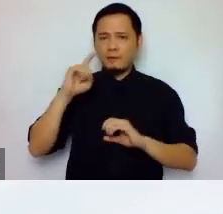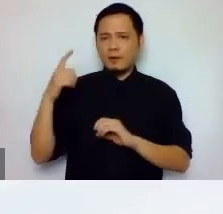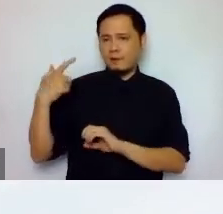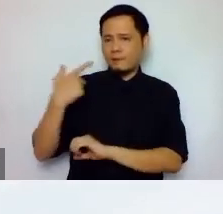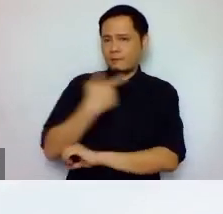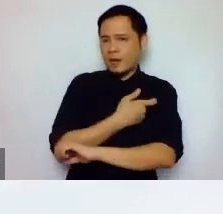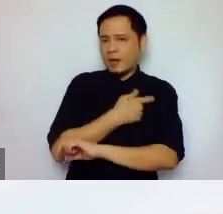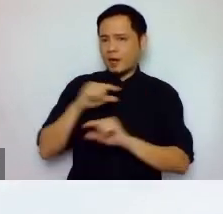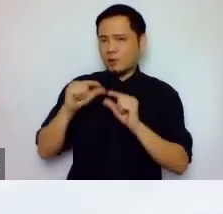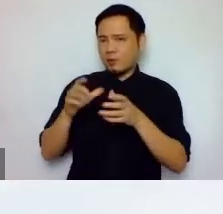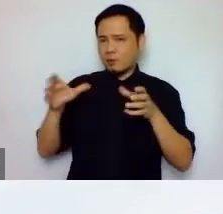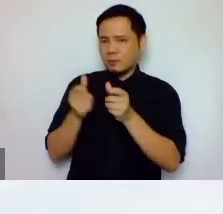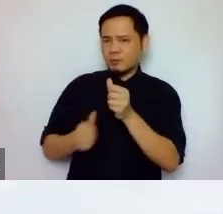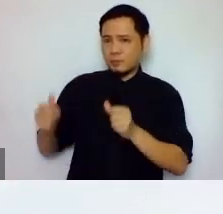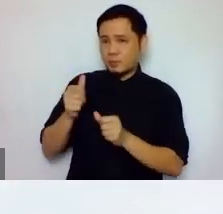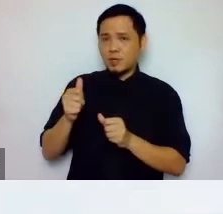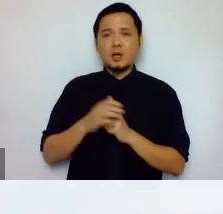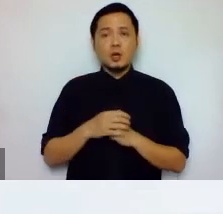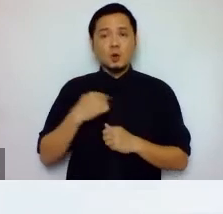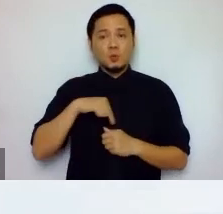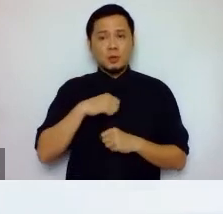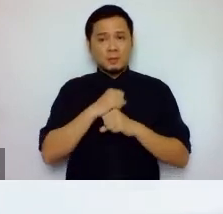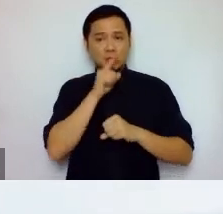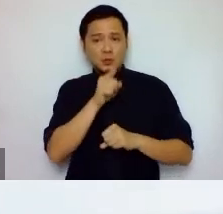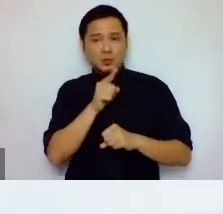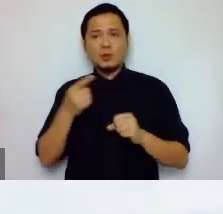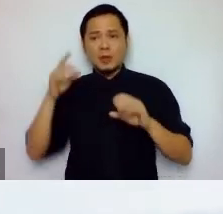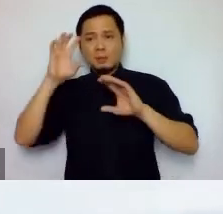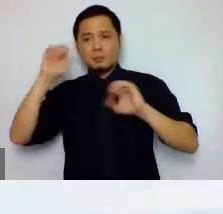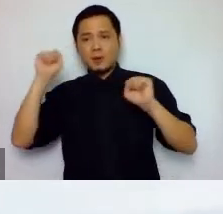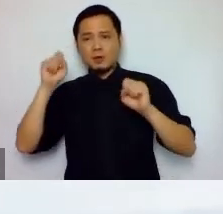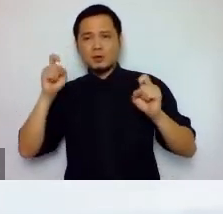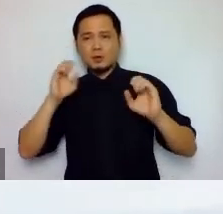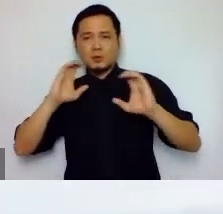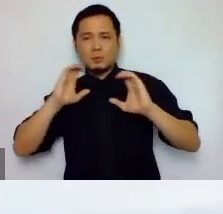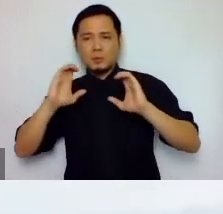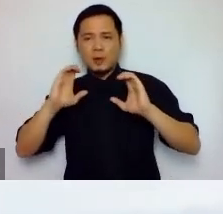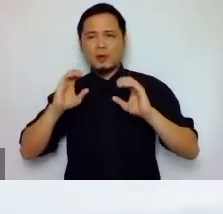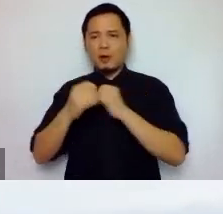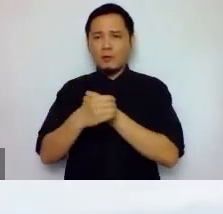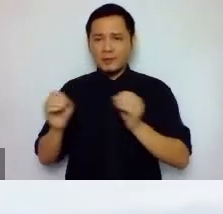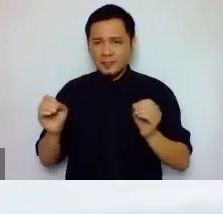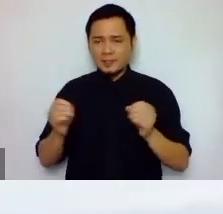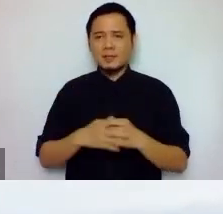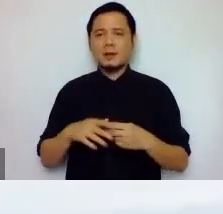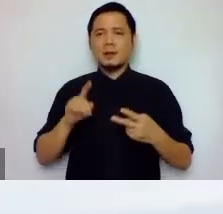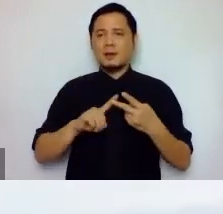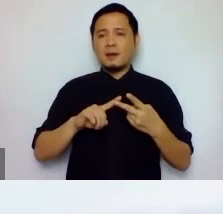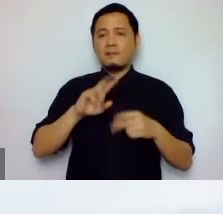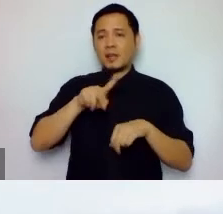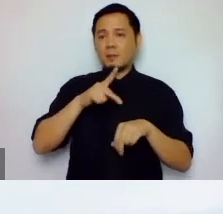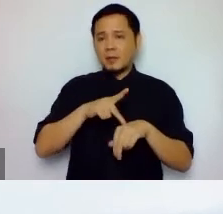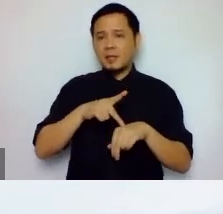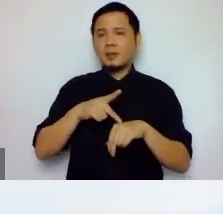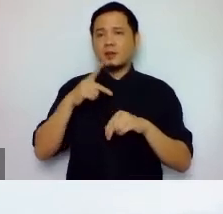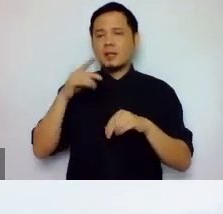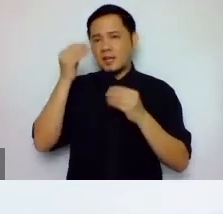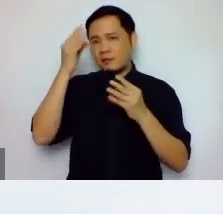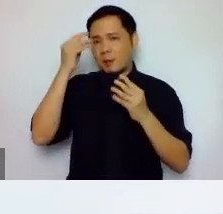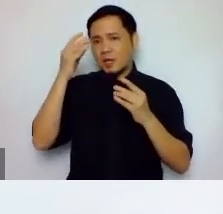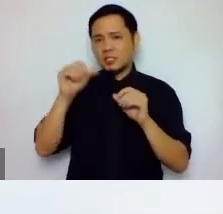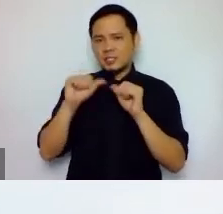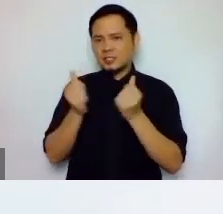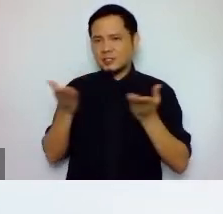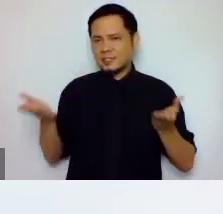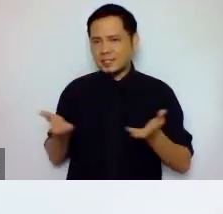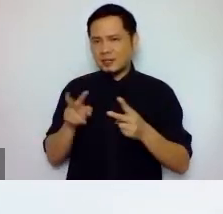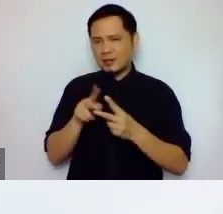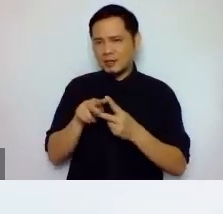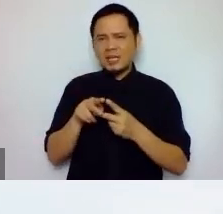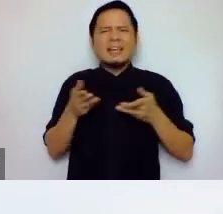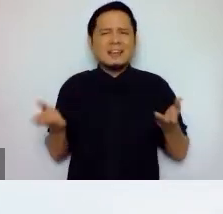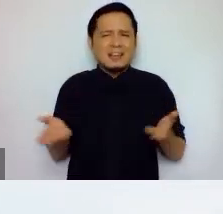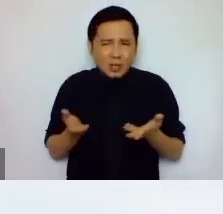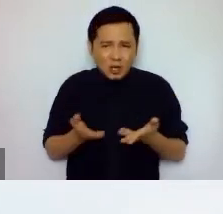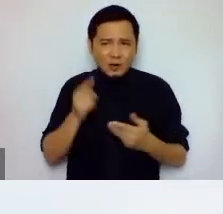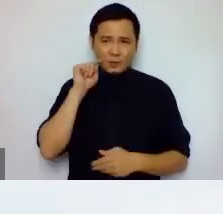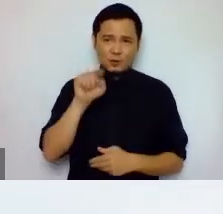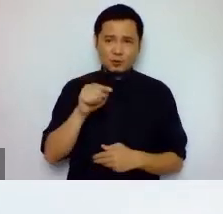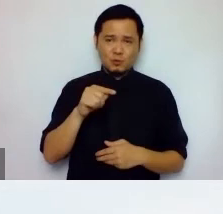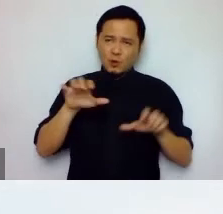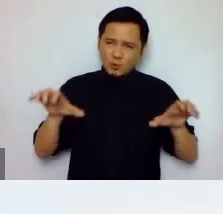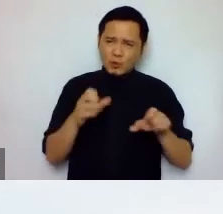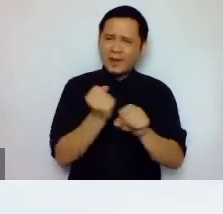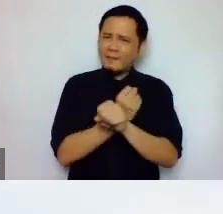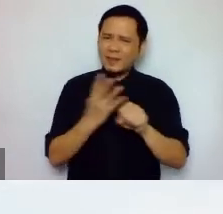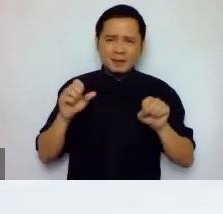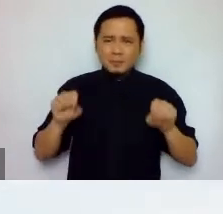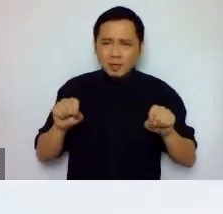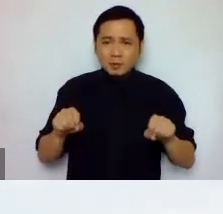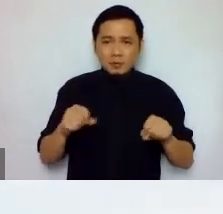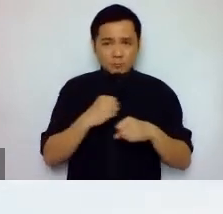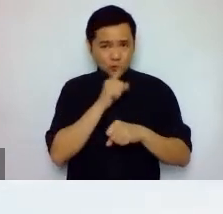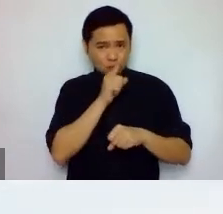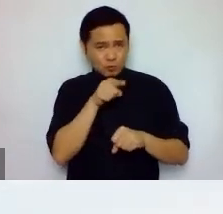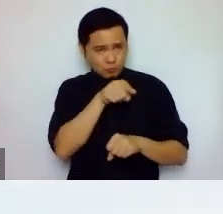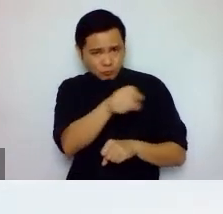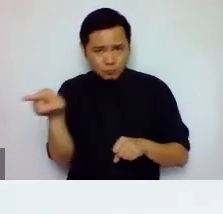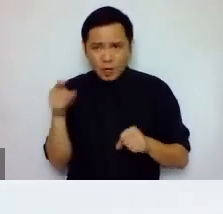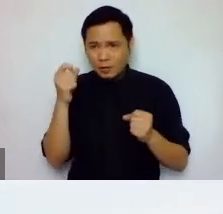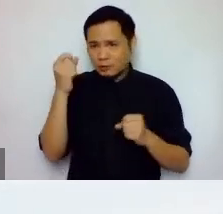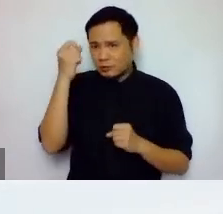we assure everyone that the Presidential Communications Operations Office and the Philippine Information Agency are here doing everything that we can so that everyone understands what we’re doing to fight this pandemic.